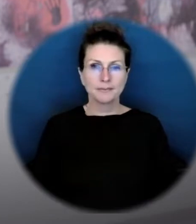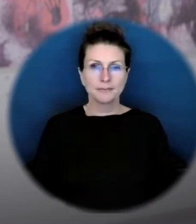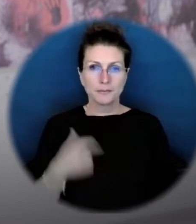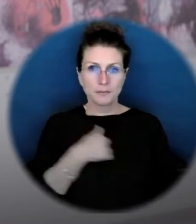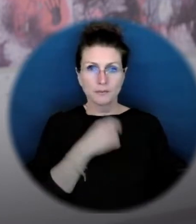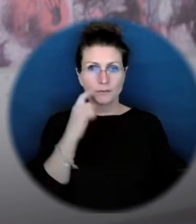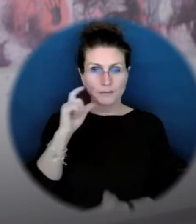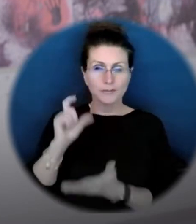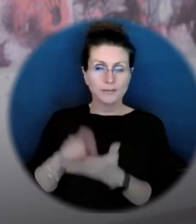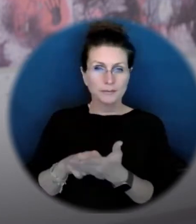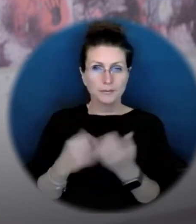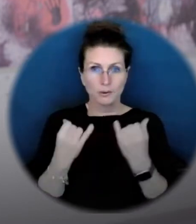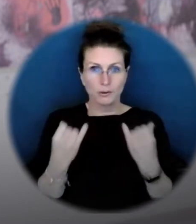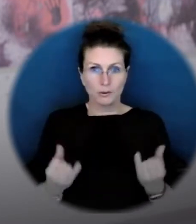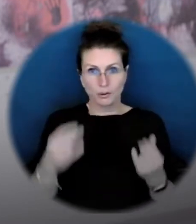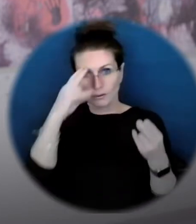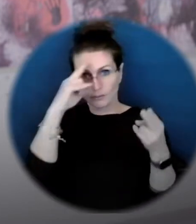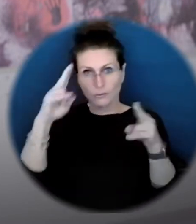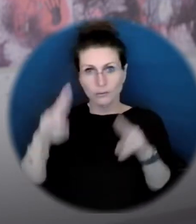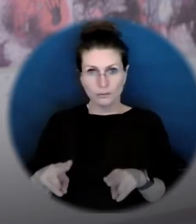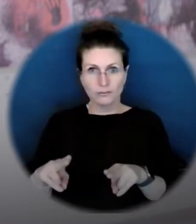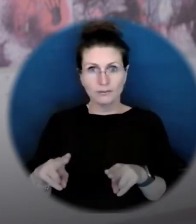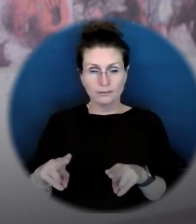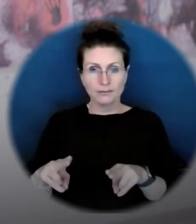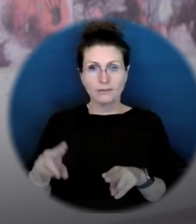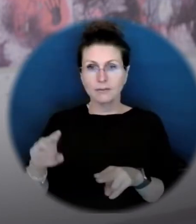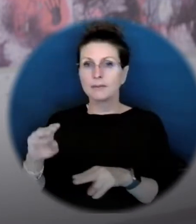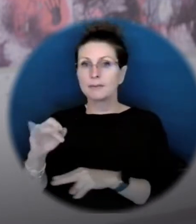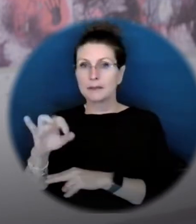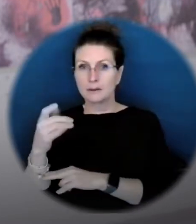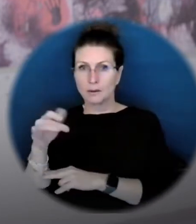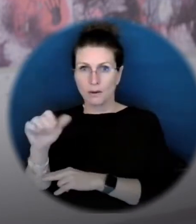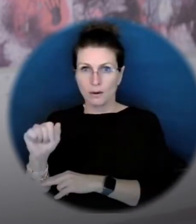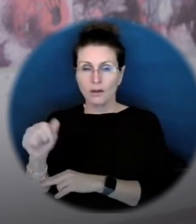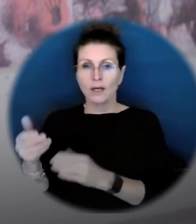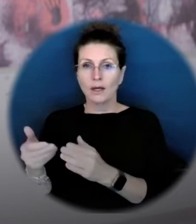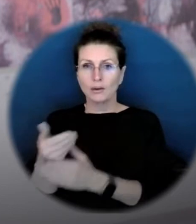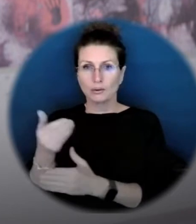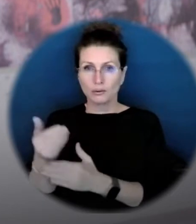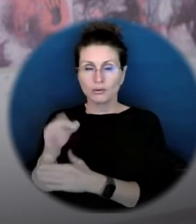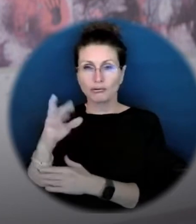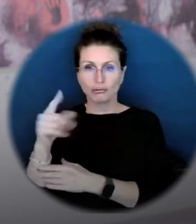We acknowledge the current treaty holders, the Mississaugas of the Credit First Nation.